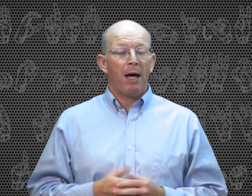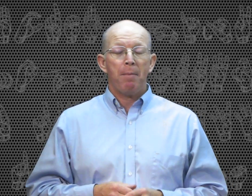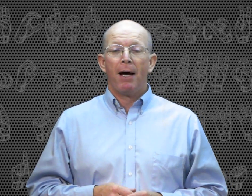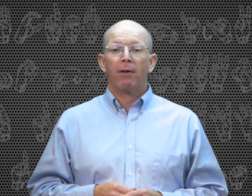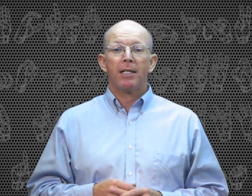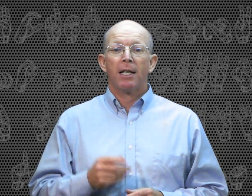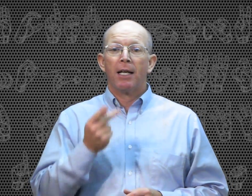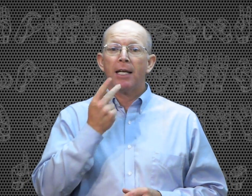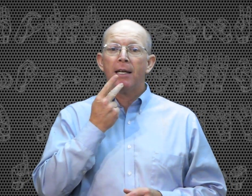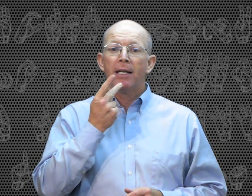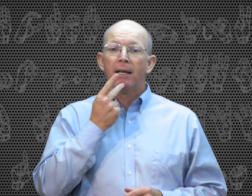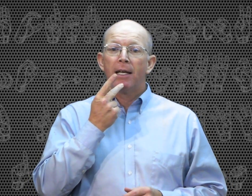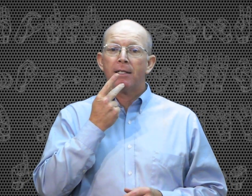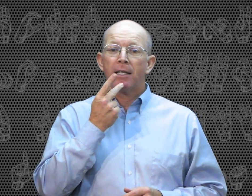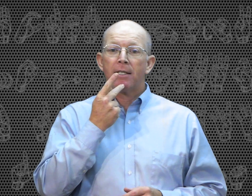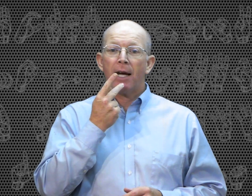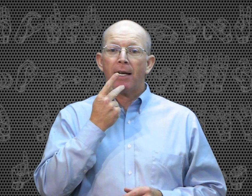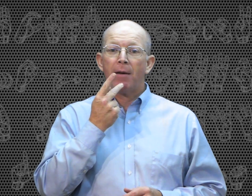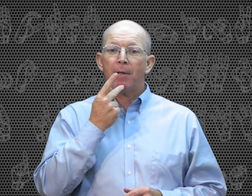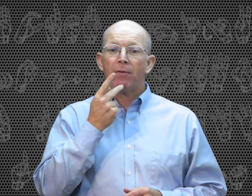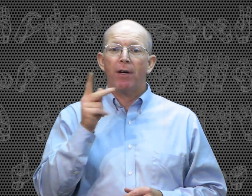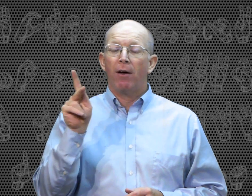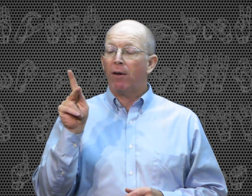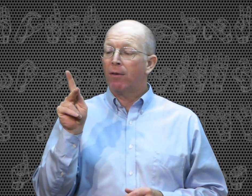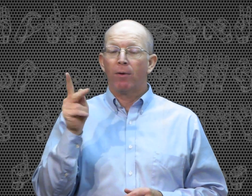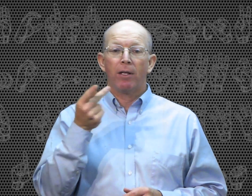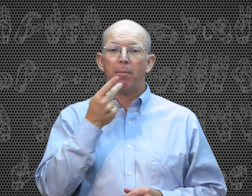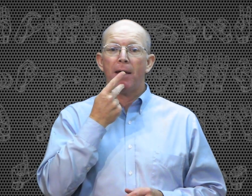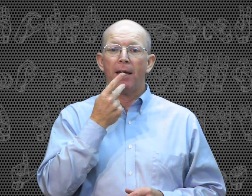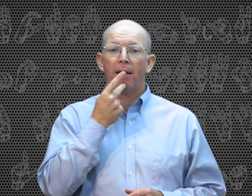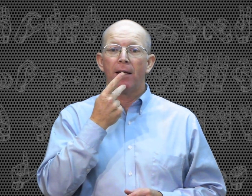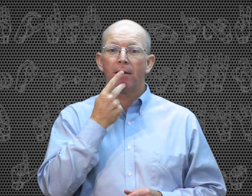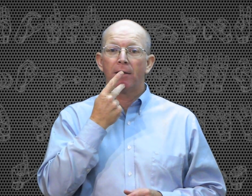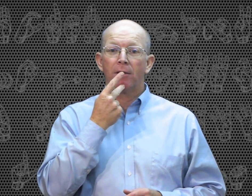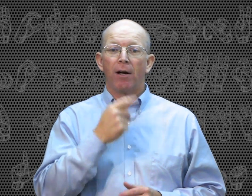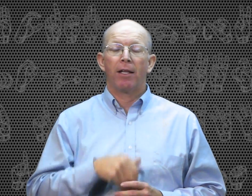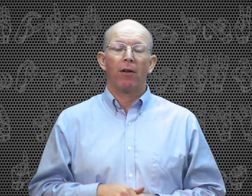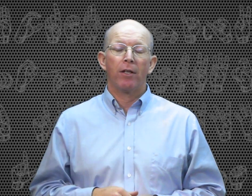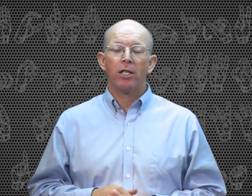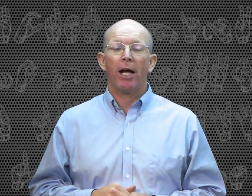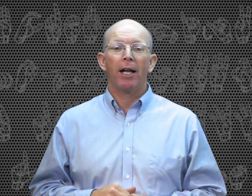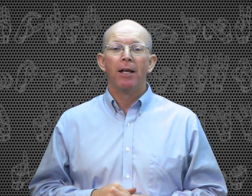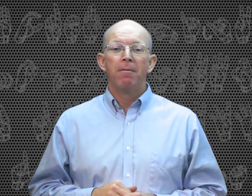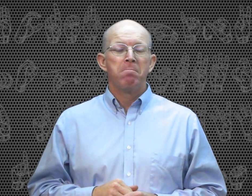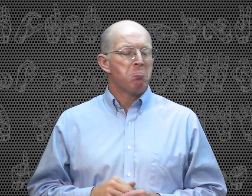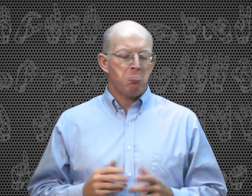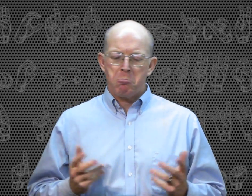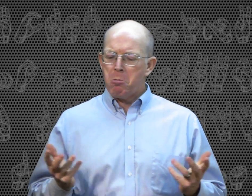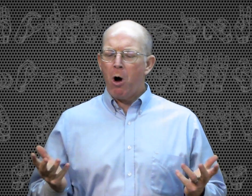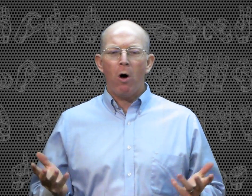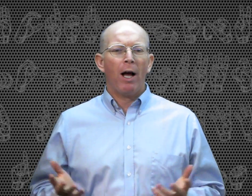One fellow I met recently his sign name is Phil with the P just right there on the chin.